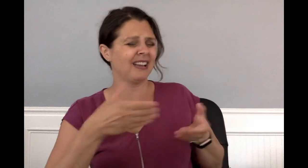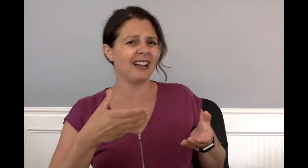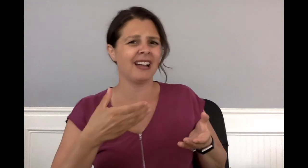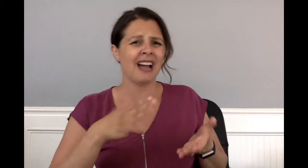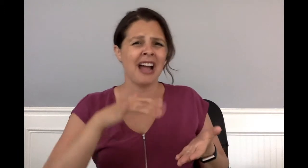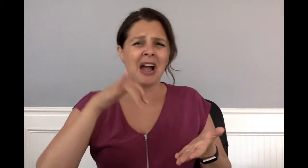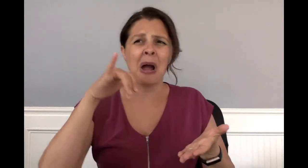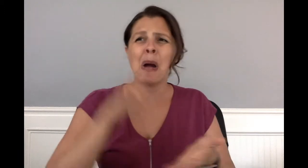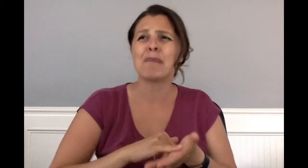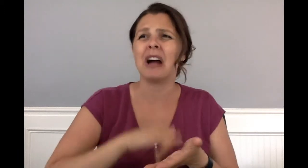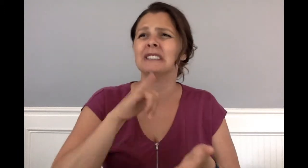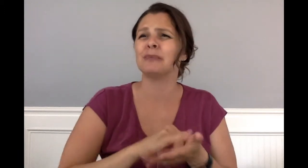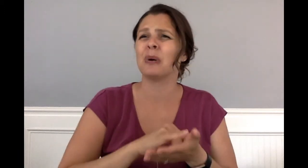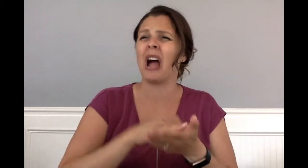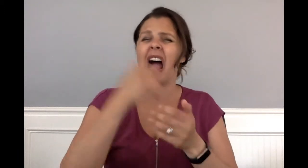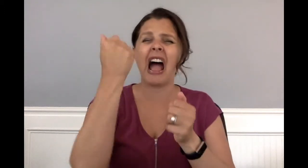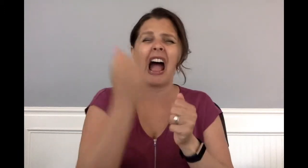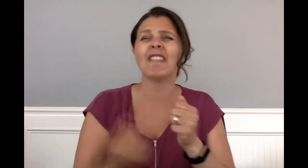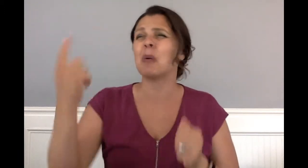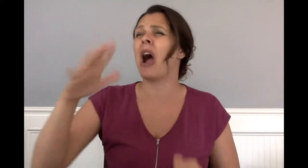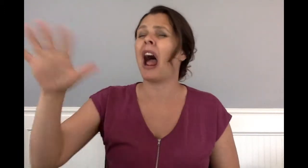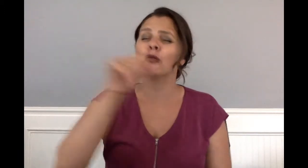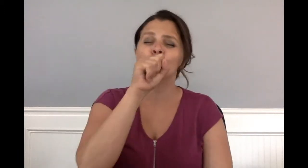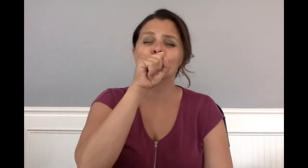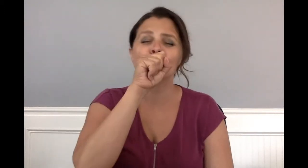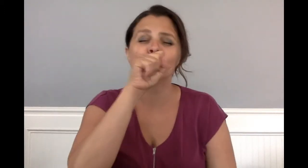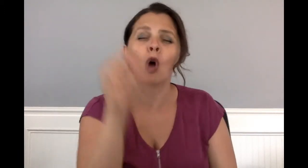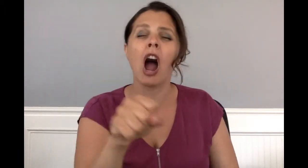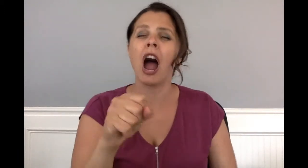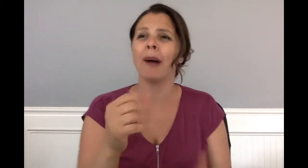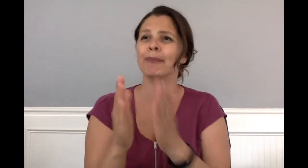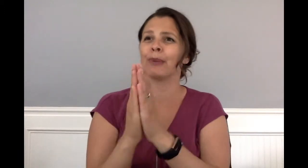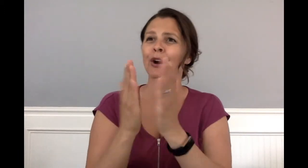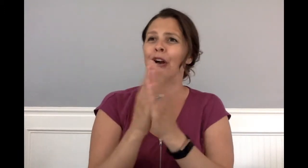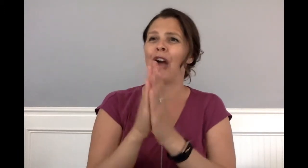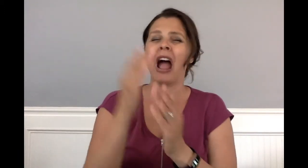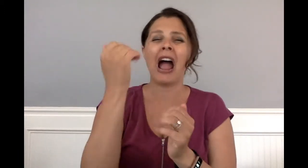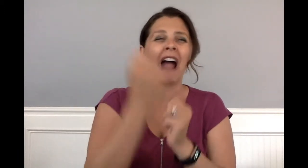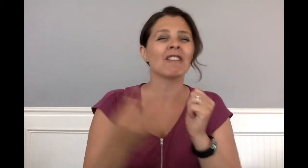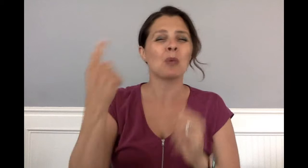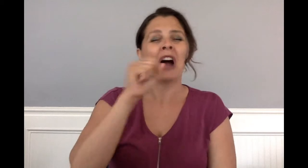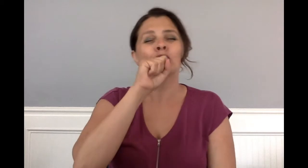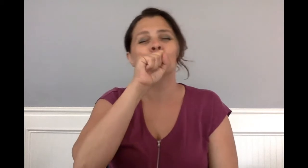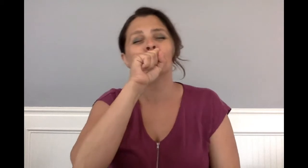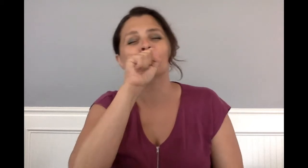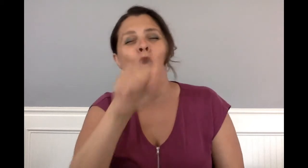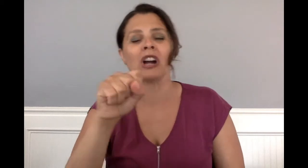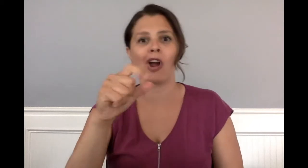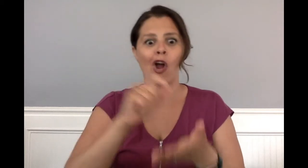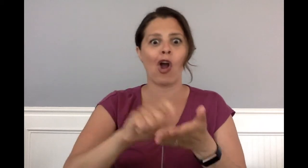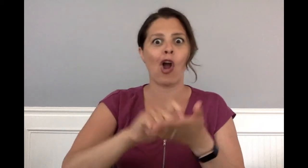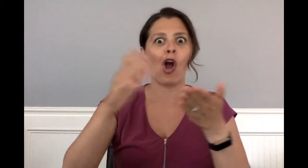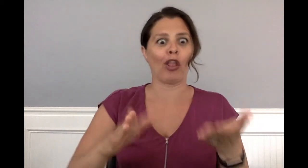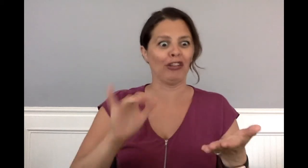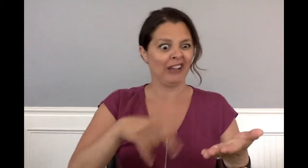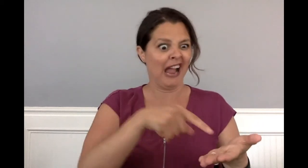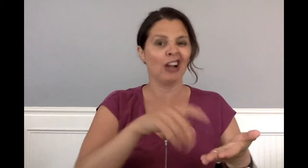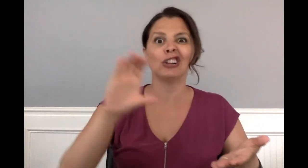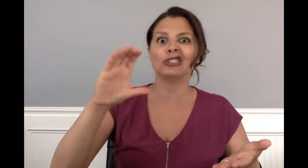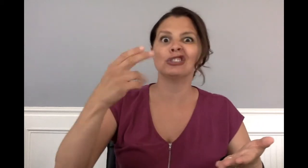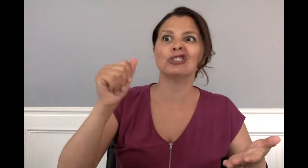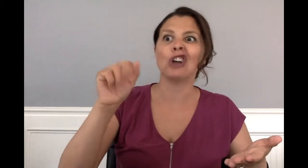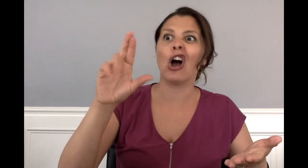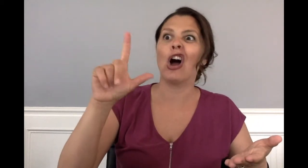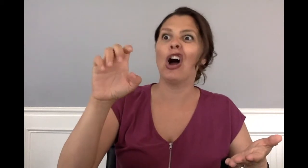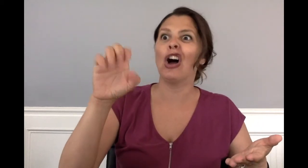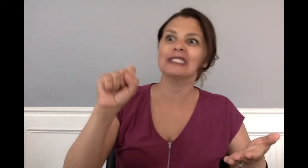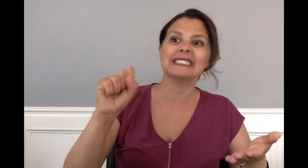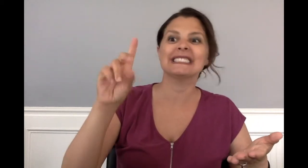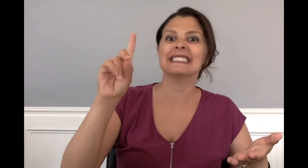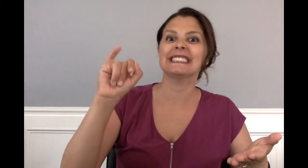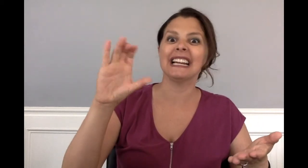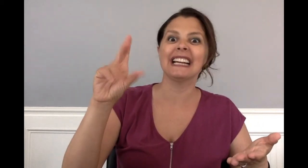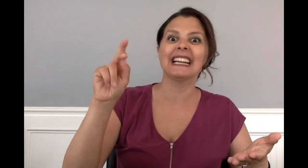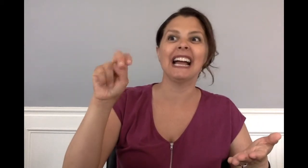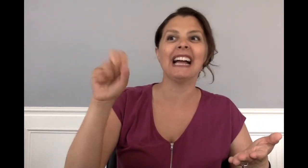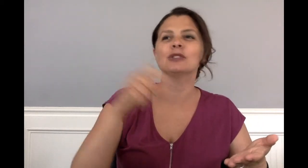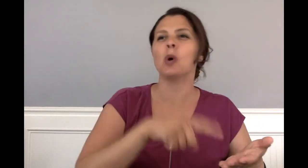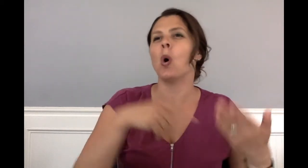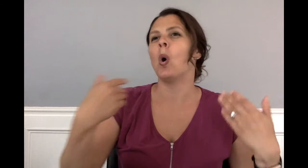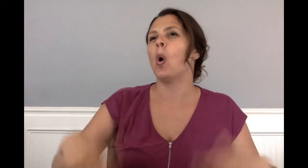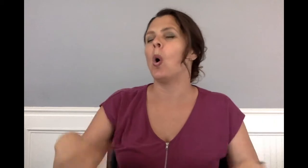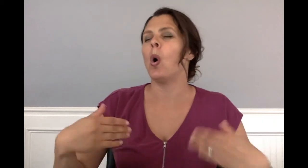“Impossible,” Miss Tweedy said. “Everyone loves books and everyone loves Charles Dickens.